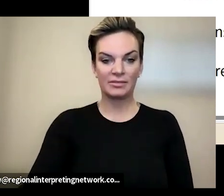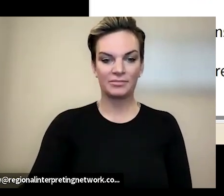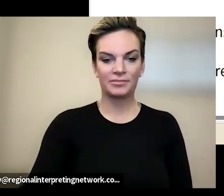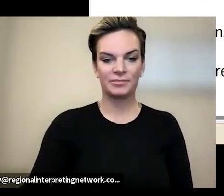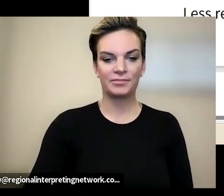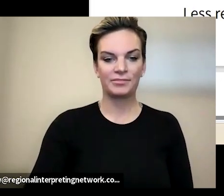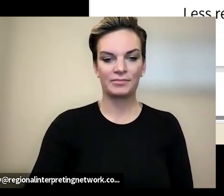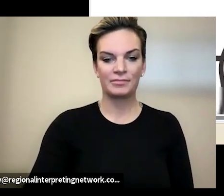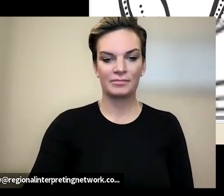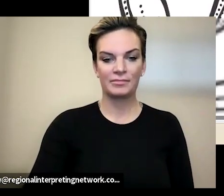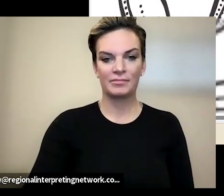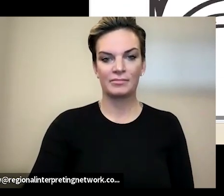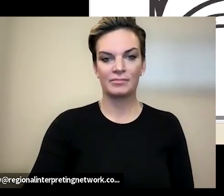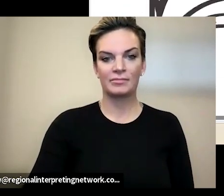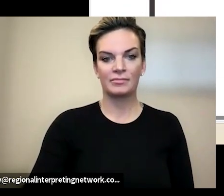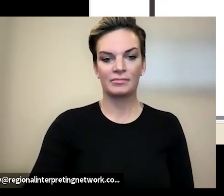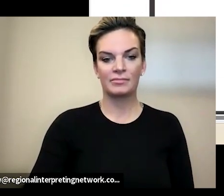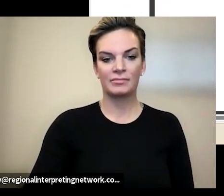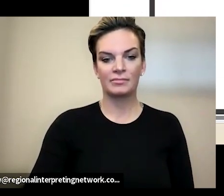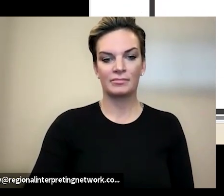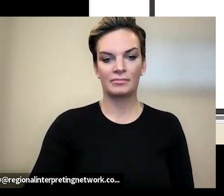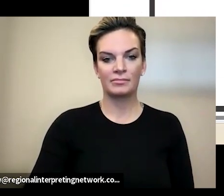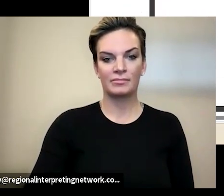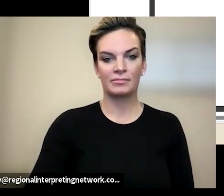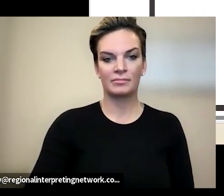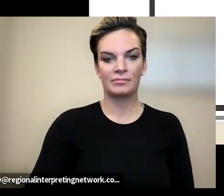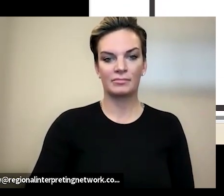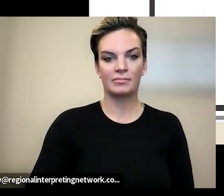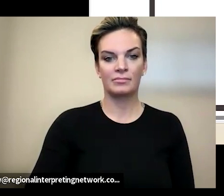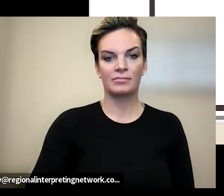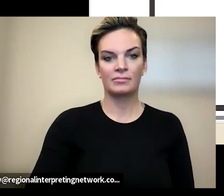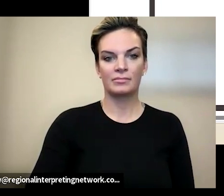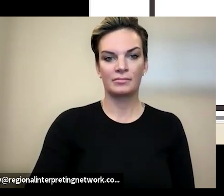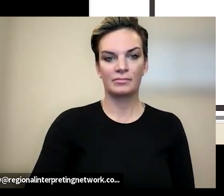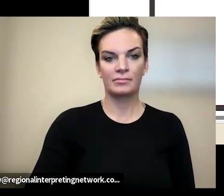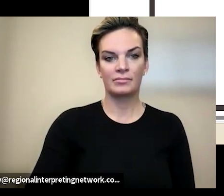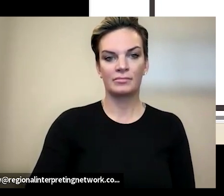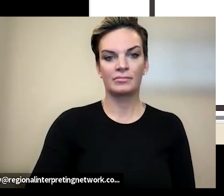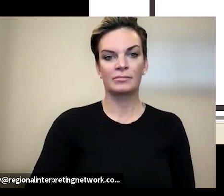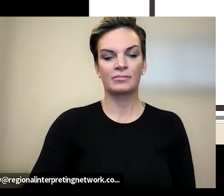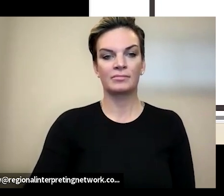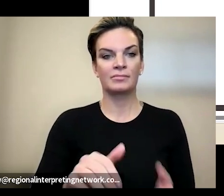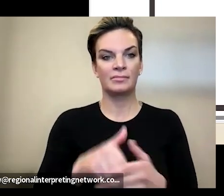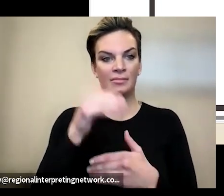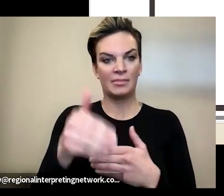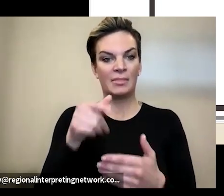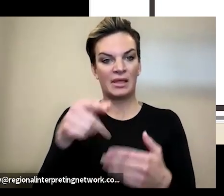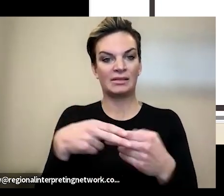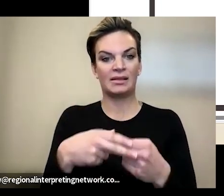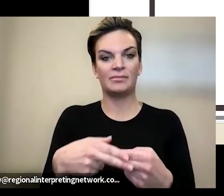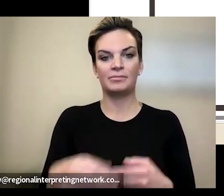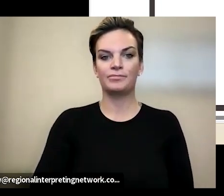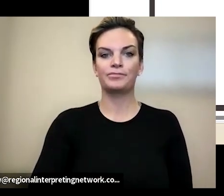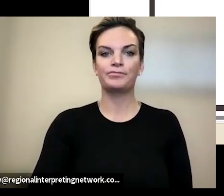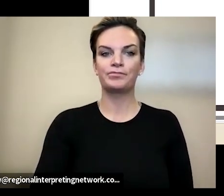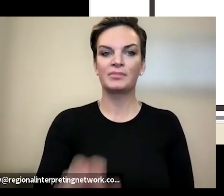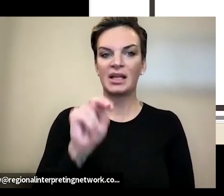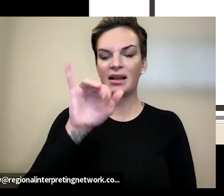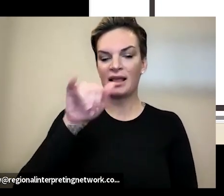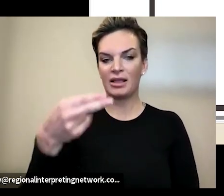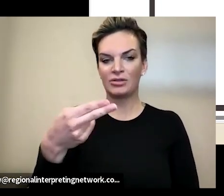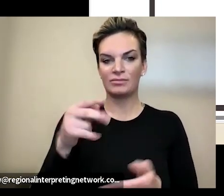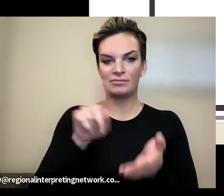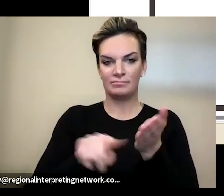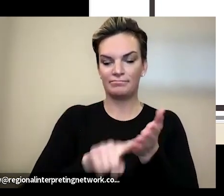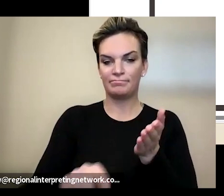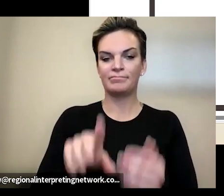please, so I I'll start with the NIH study portion of this. Adrenal dysfunction is very common after